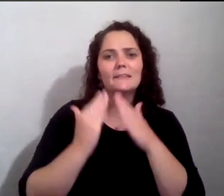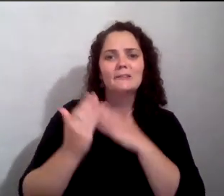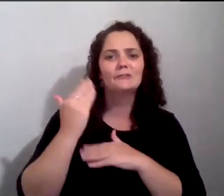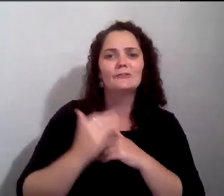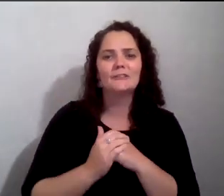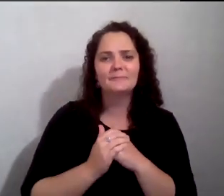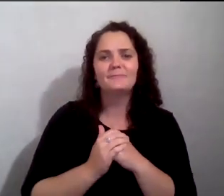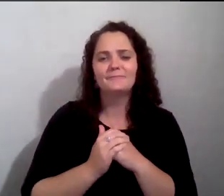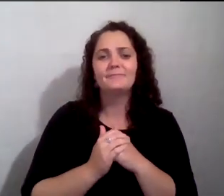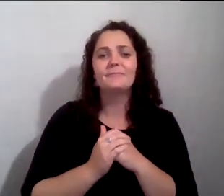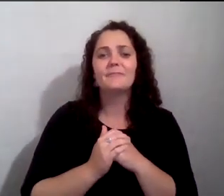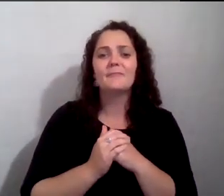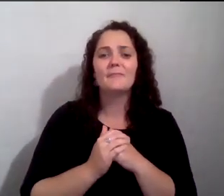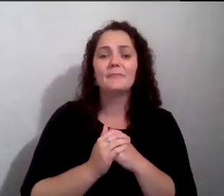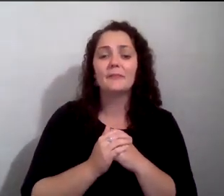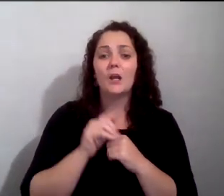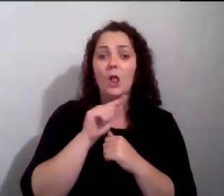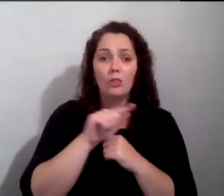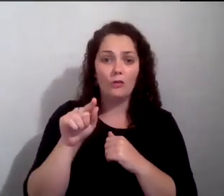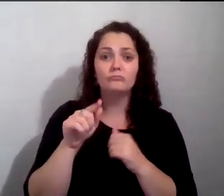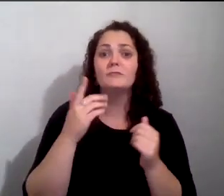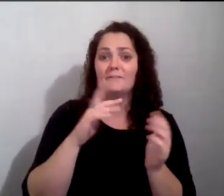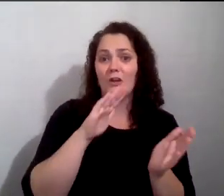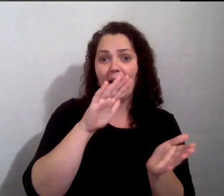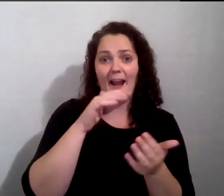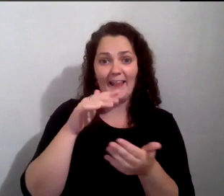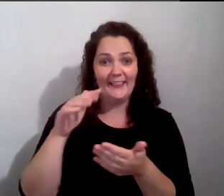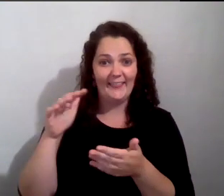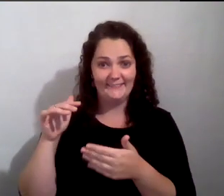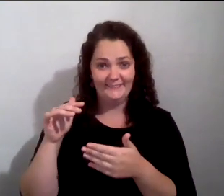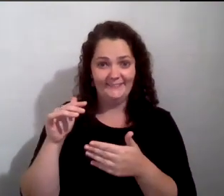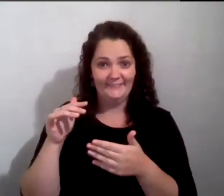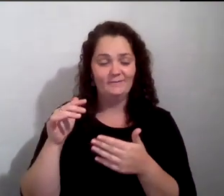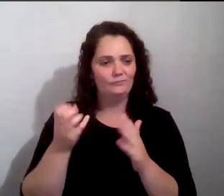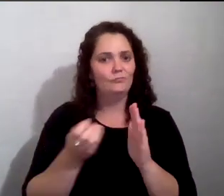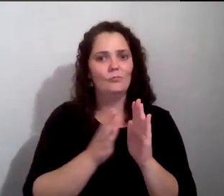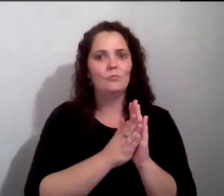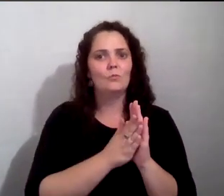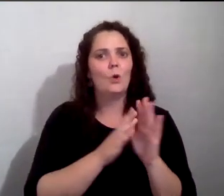of that area in the 1960s and of course you know that wonderful